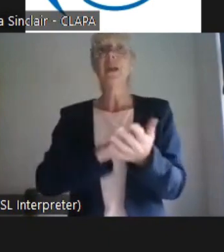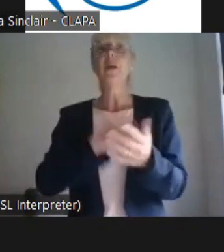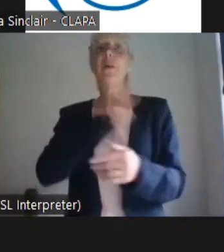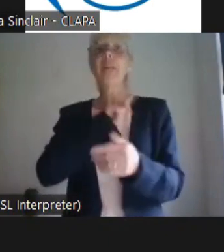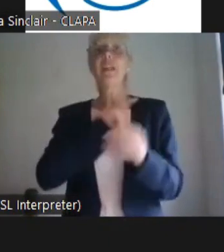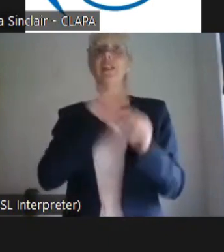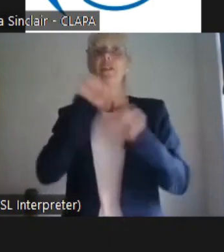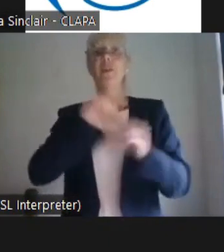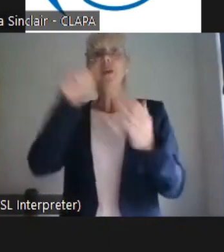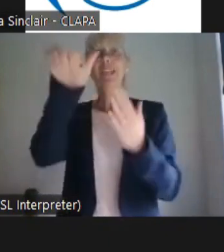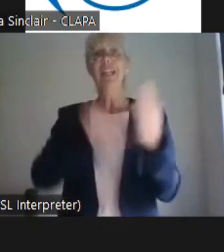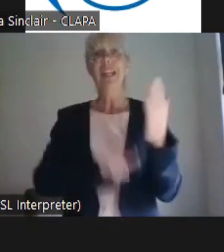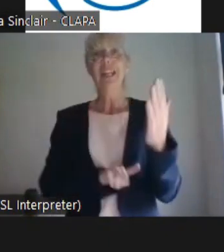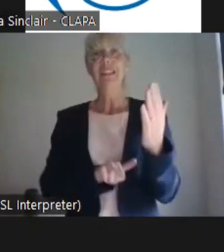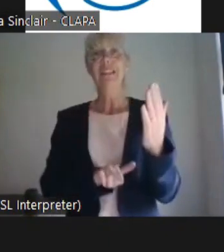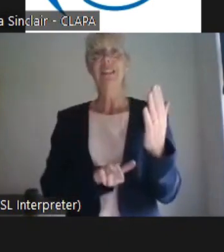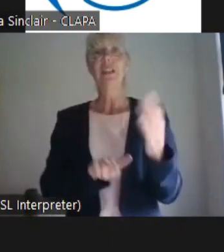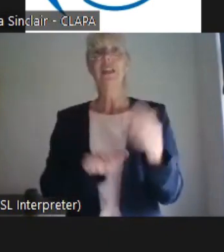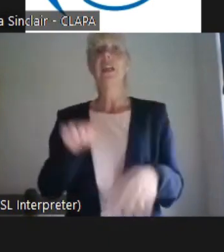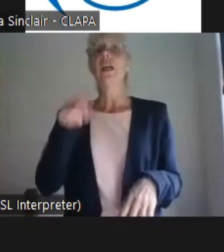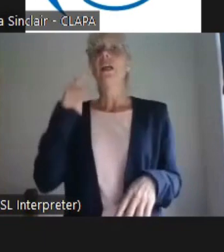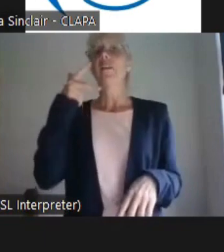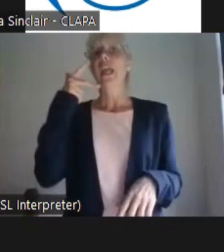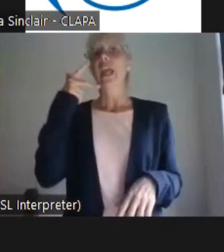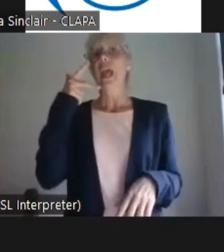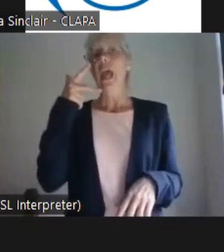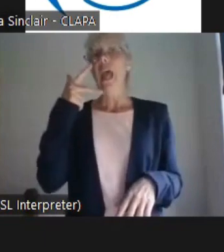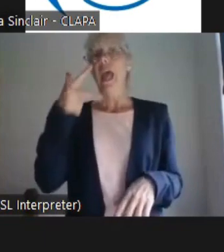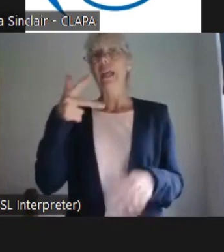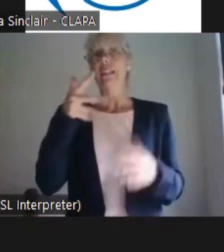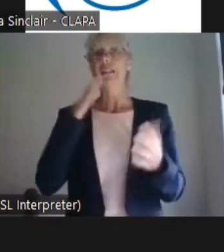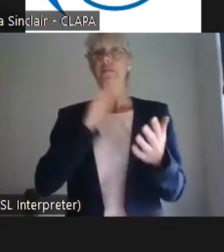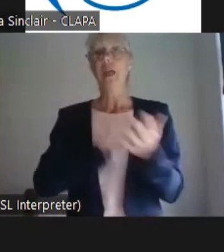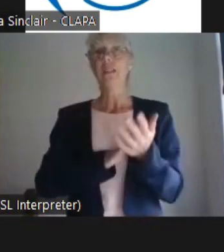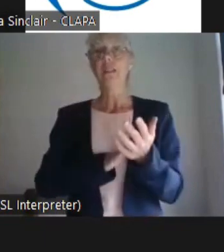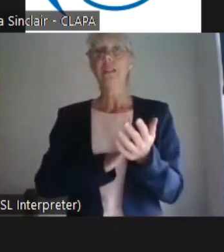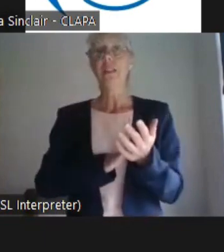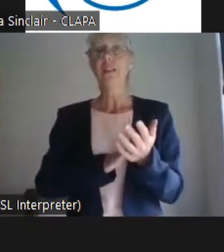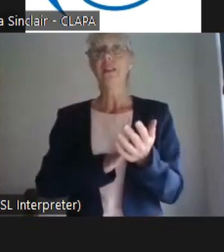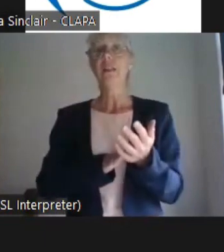in the corner of the room test I know she needs her about her if she's asked for it but we are